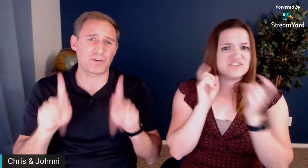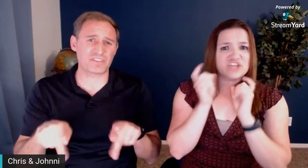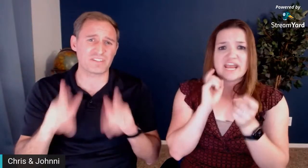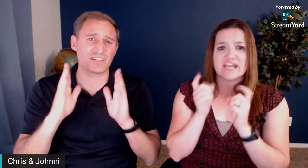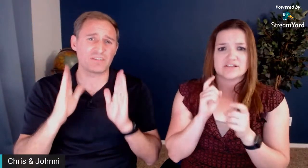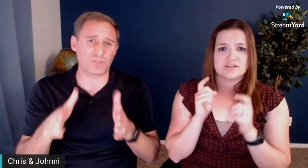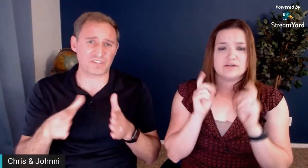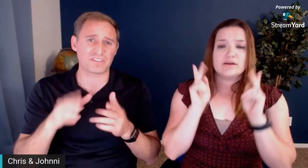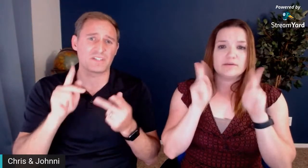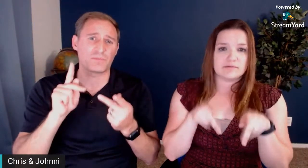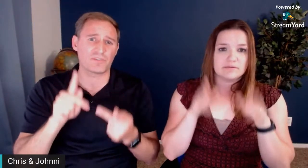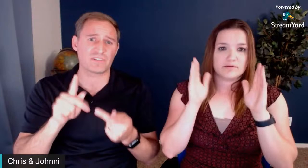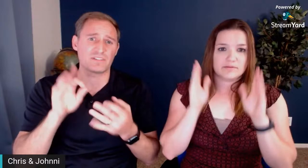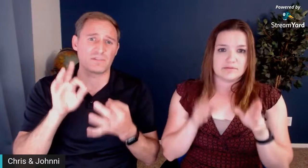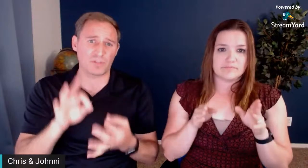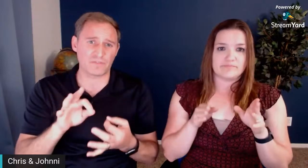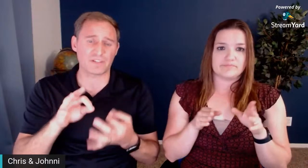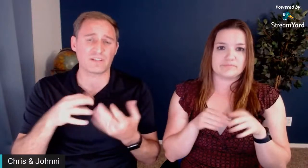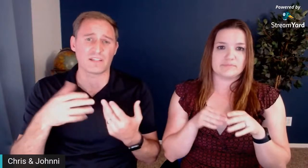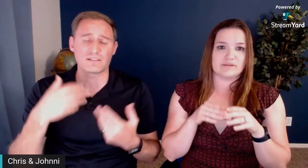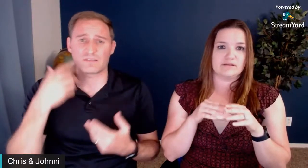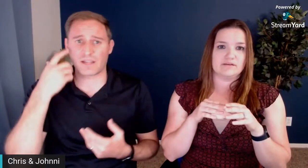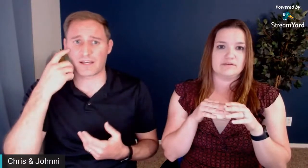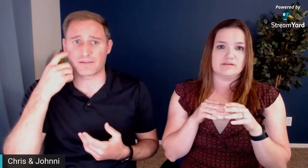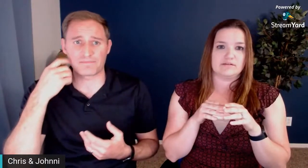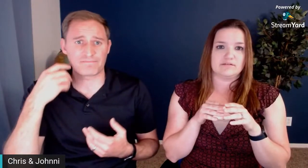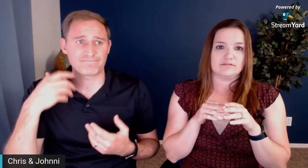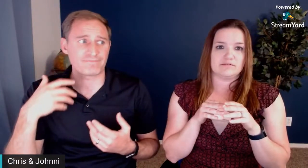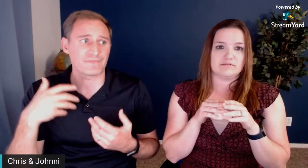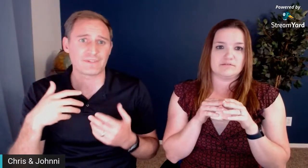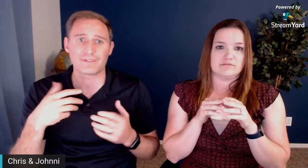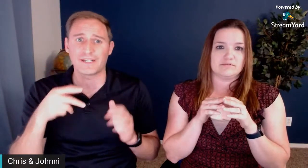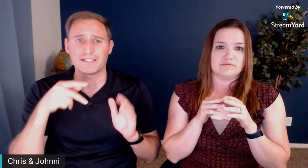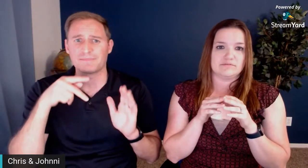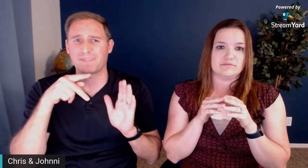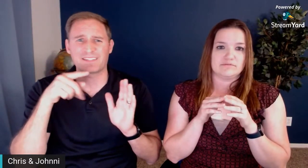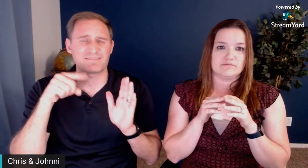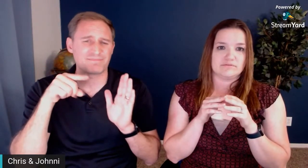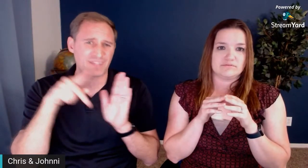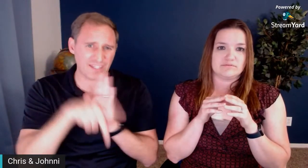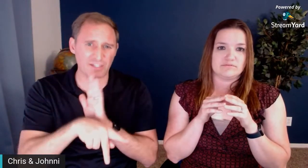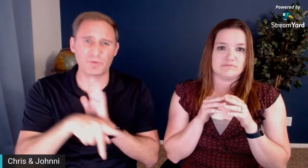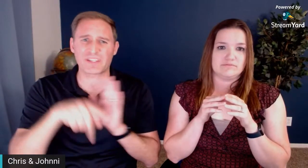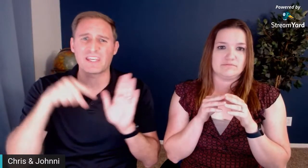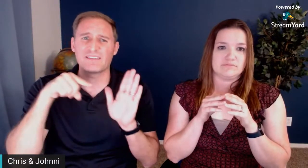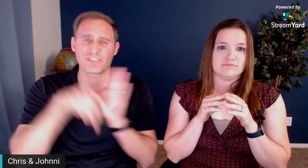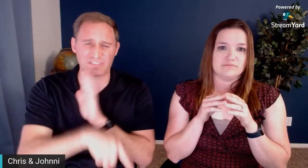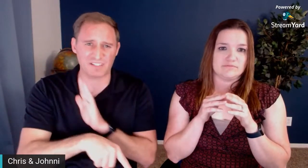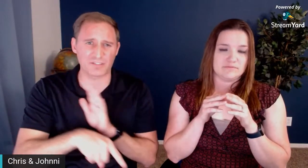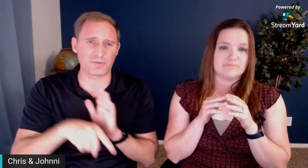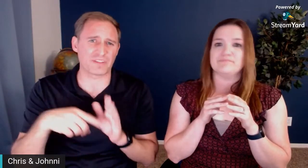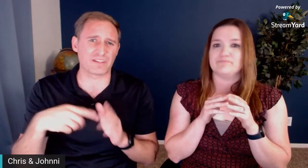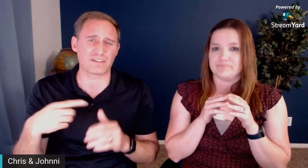person into person and perfect into perfect and um um like kill with a cave versus kill with a